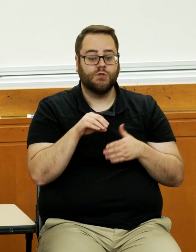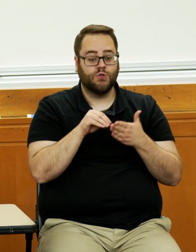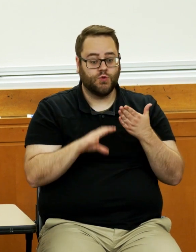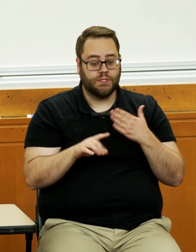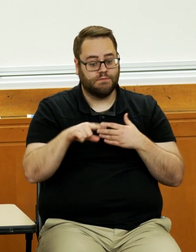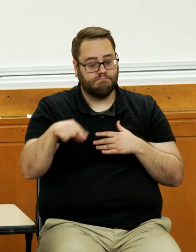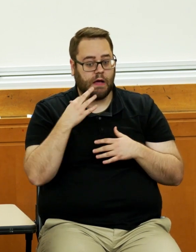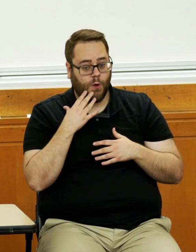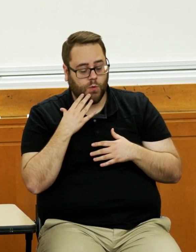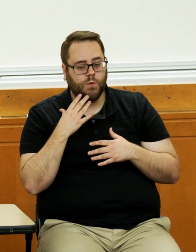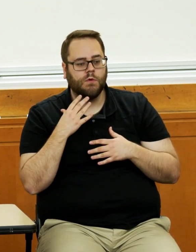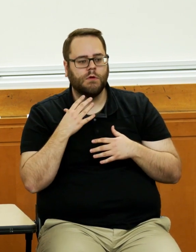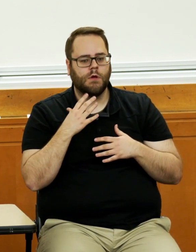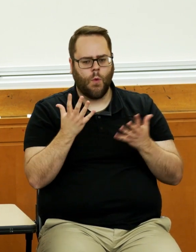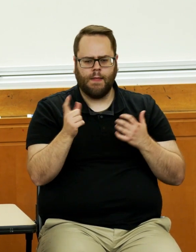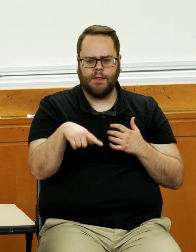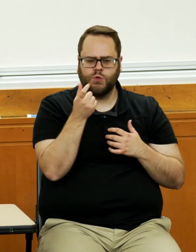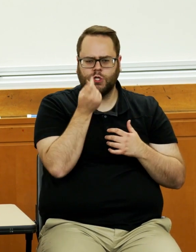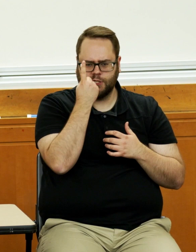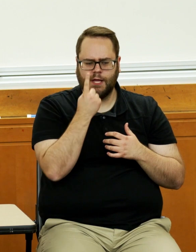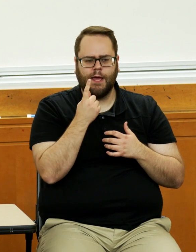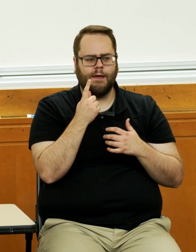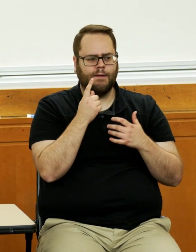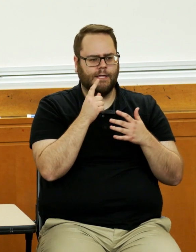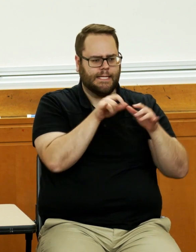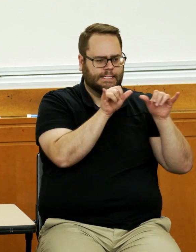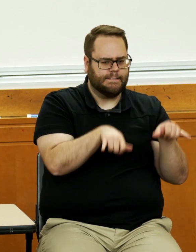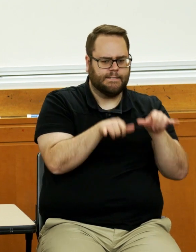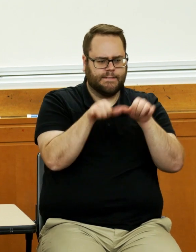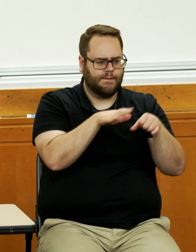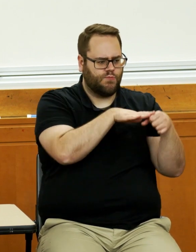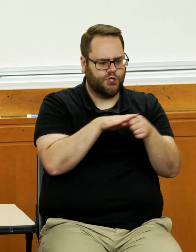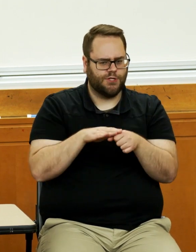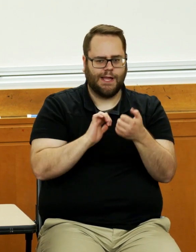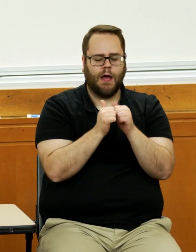particular, to understand the relationship between all of these systems. If you understand that like